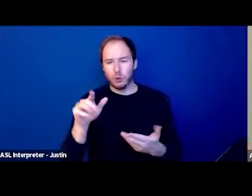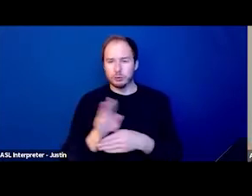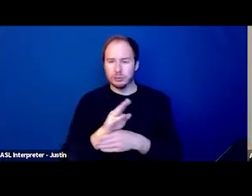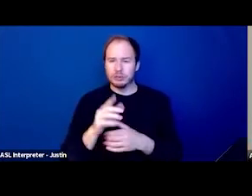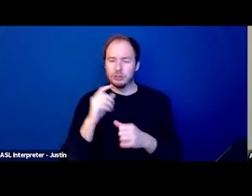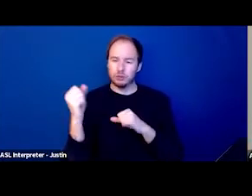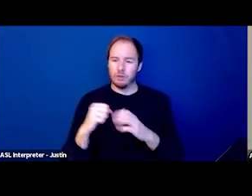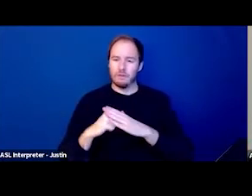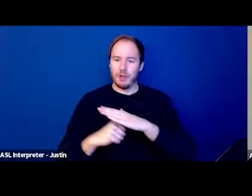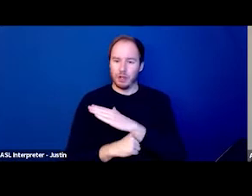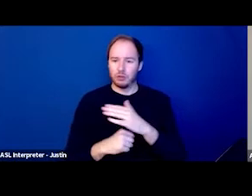to our work moving forward.